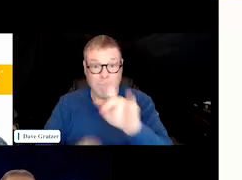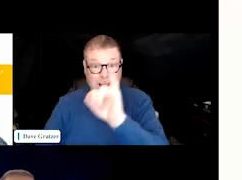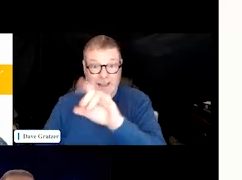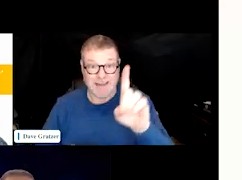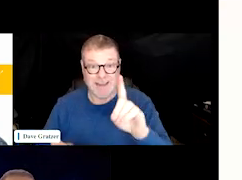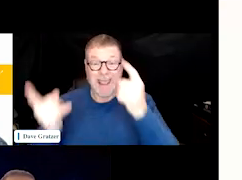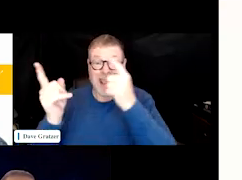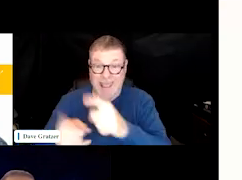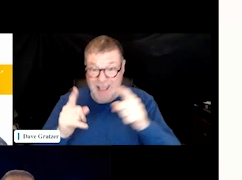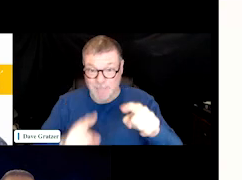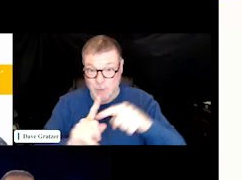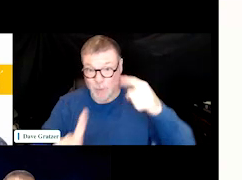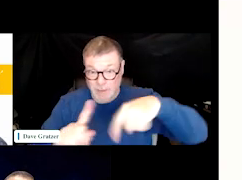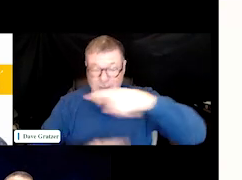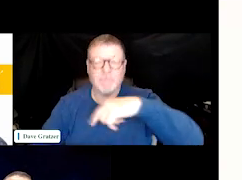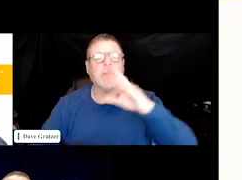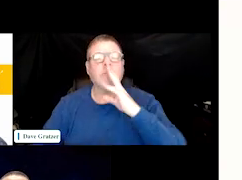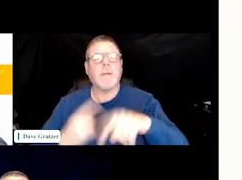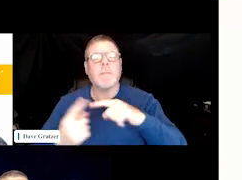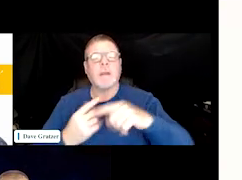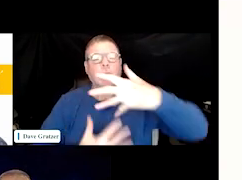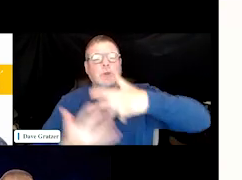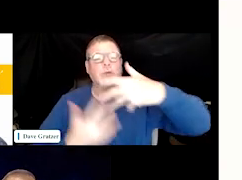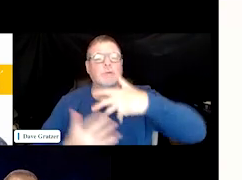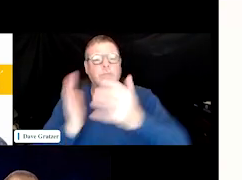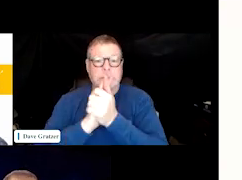have to deal with the social skills aspect.